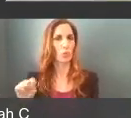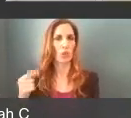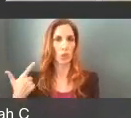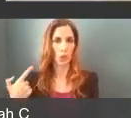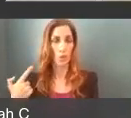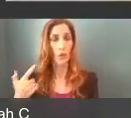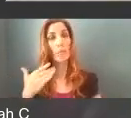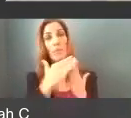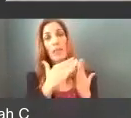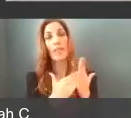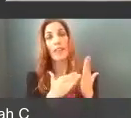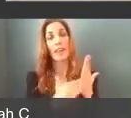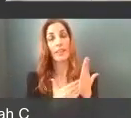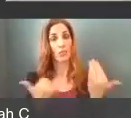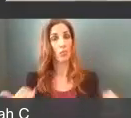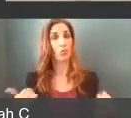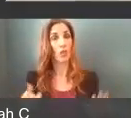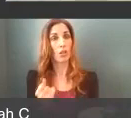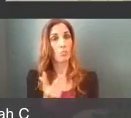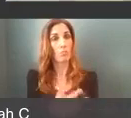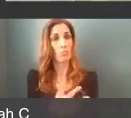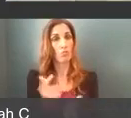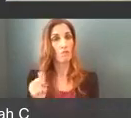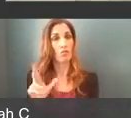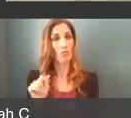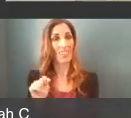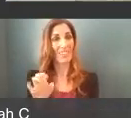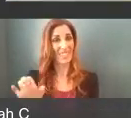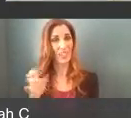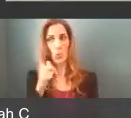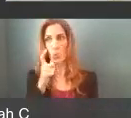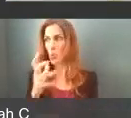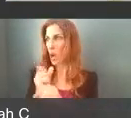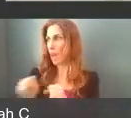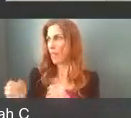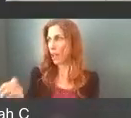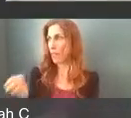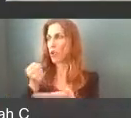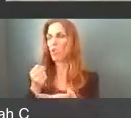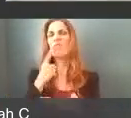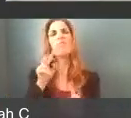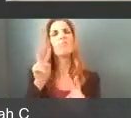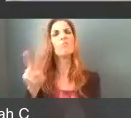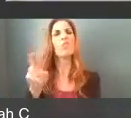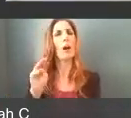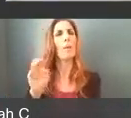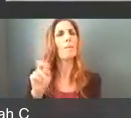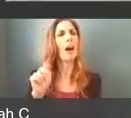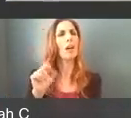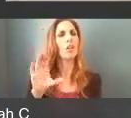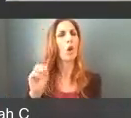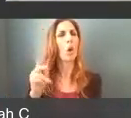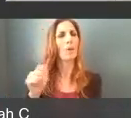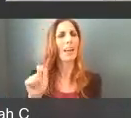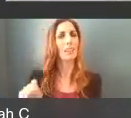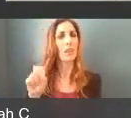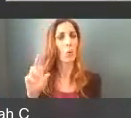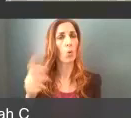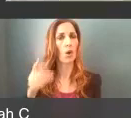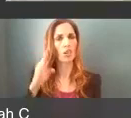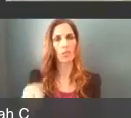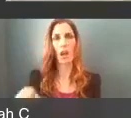approved grantees can be found at www.montcopa.org/commerce and I want to share